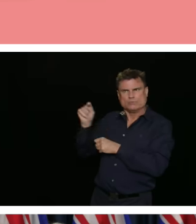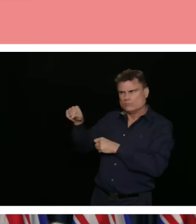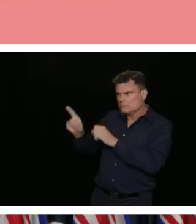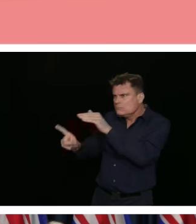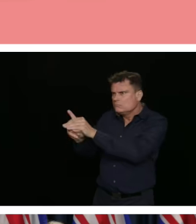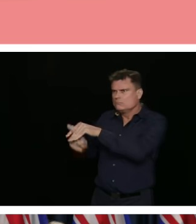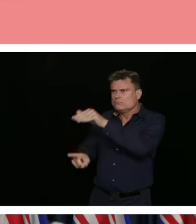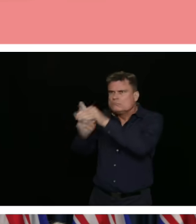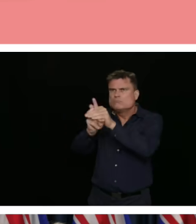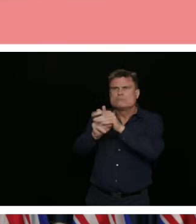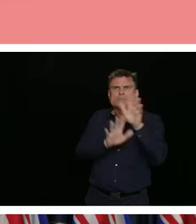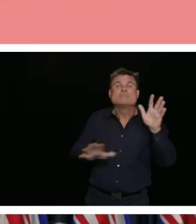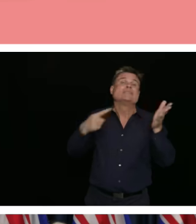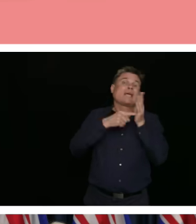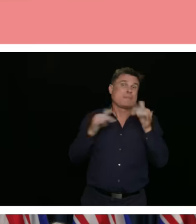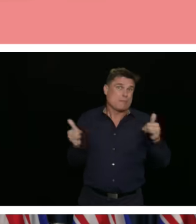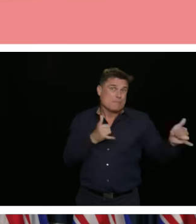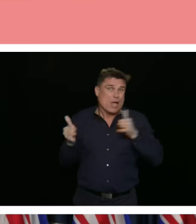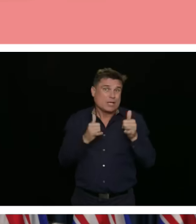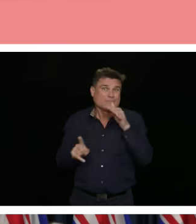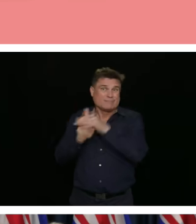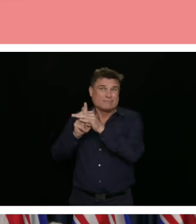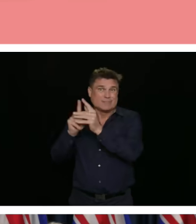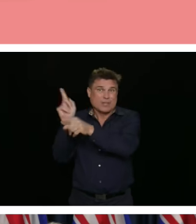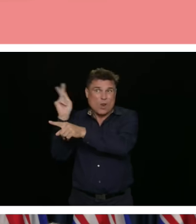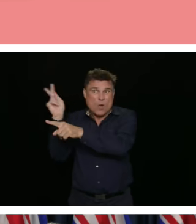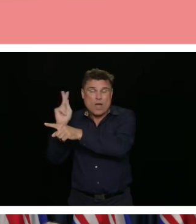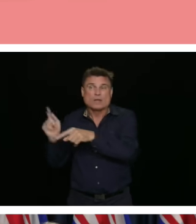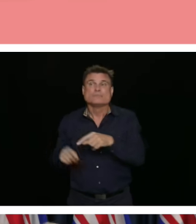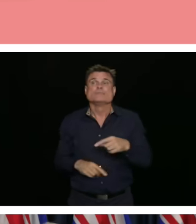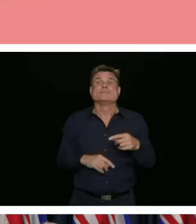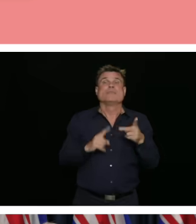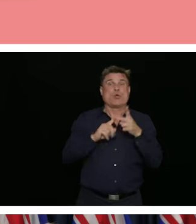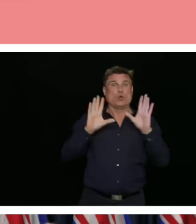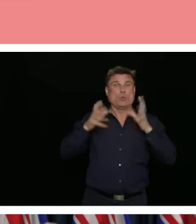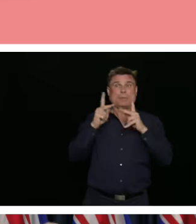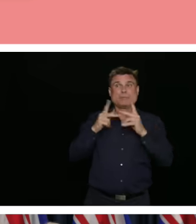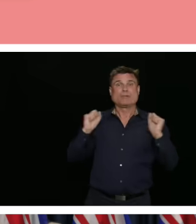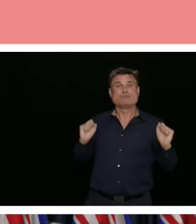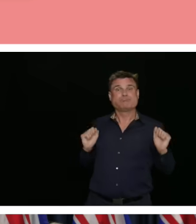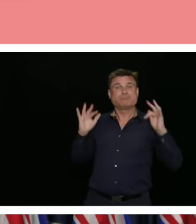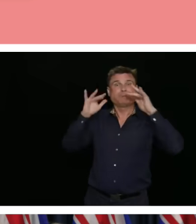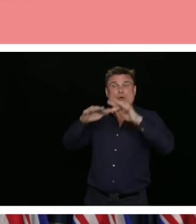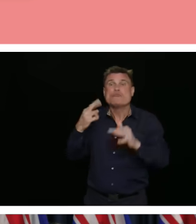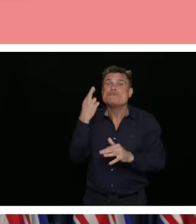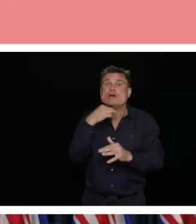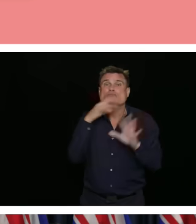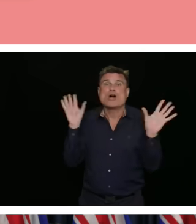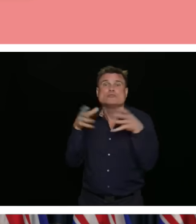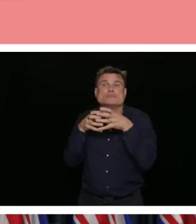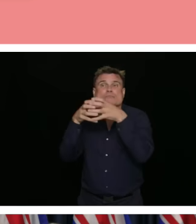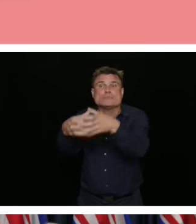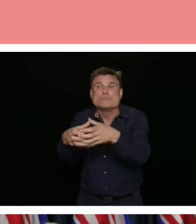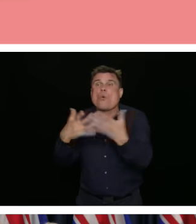or I I.U. 189 people have died from COVID. Additionally, we have 2,858 people who have recovered